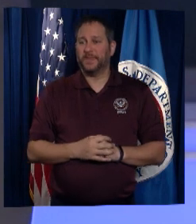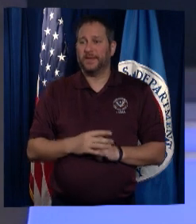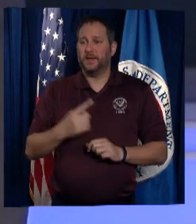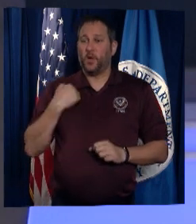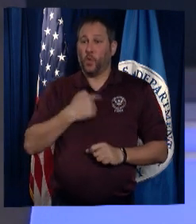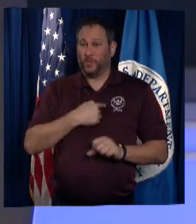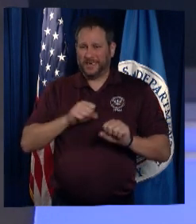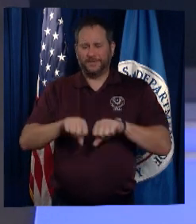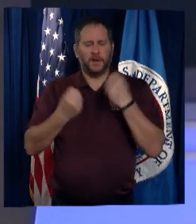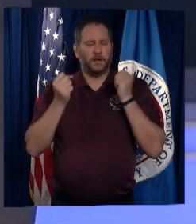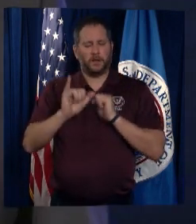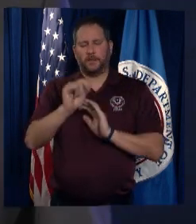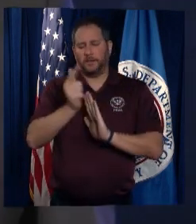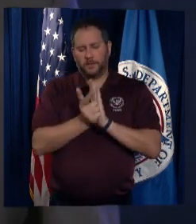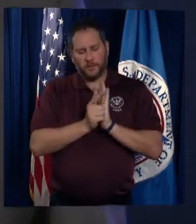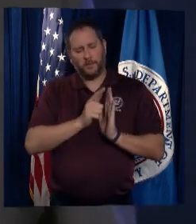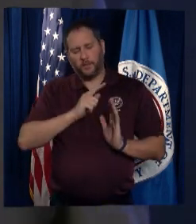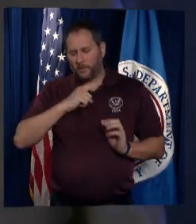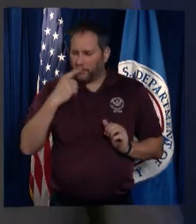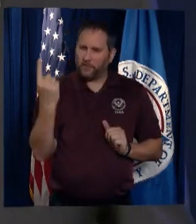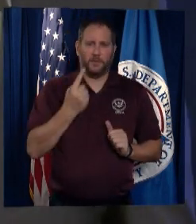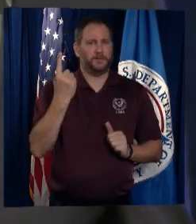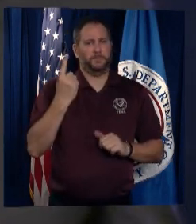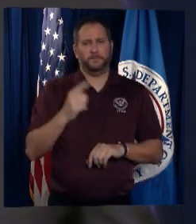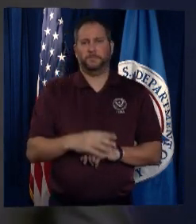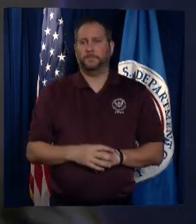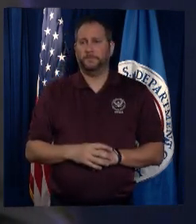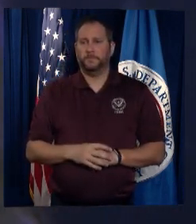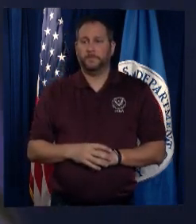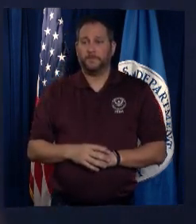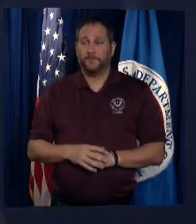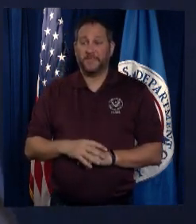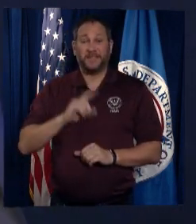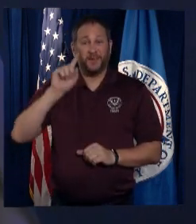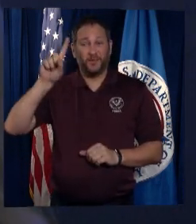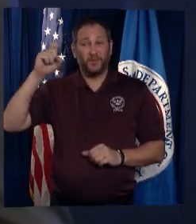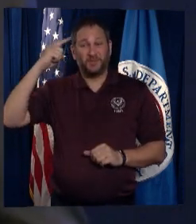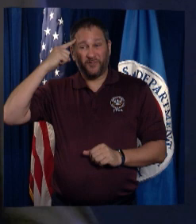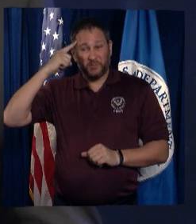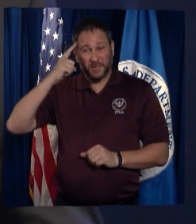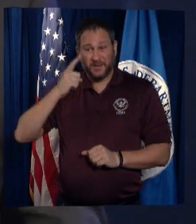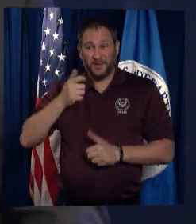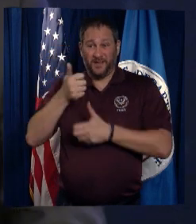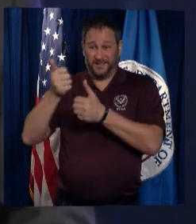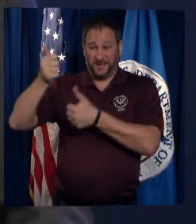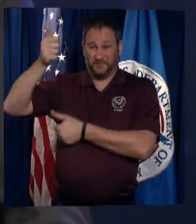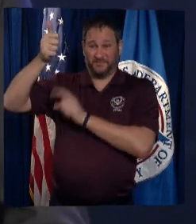to sidestep the problem of competition by establishing unity of command. Now